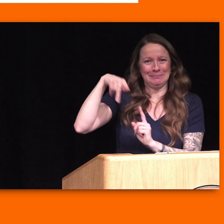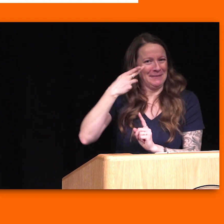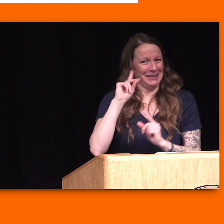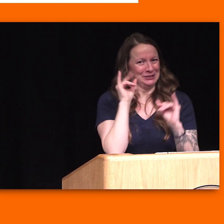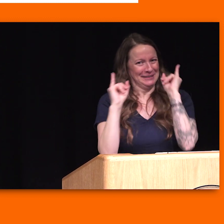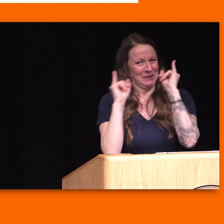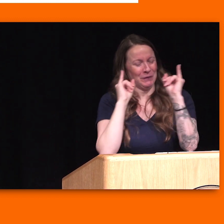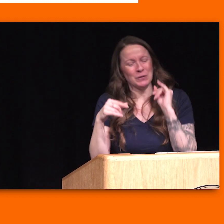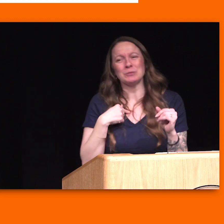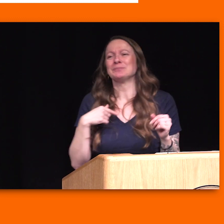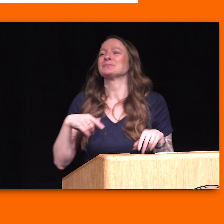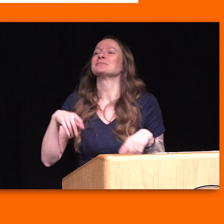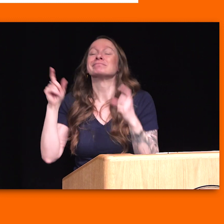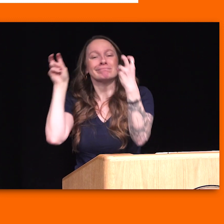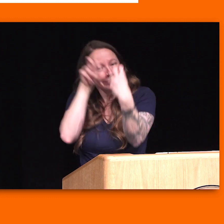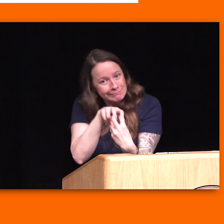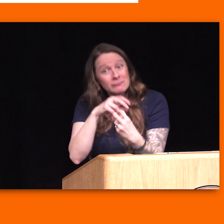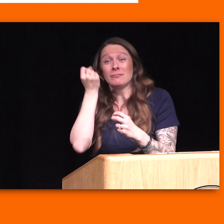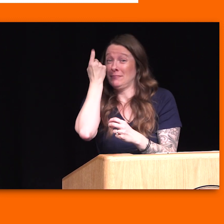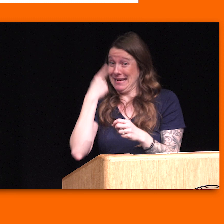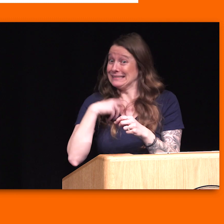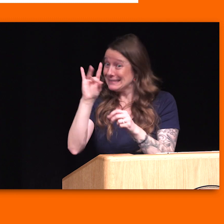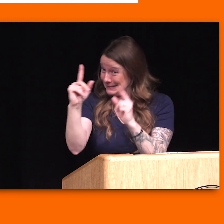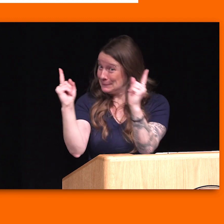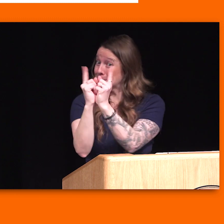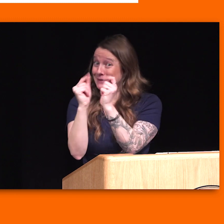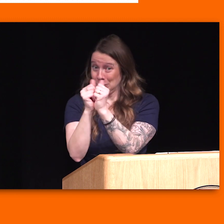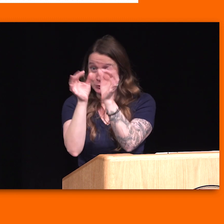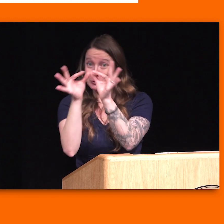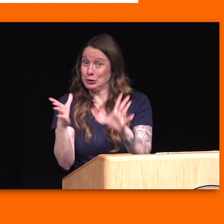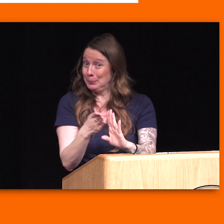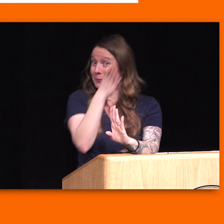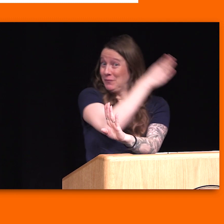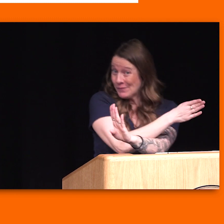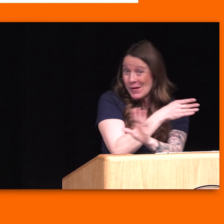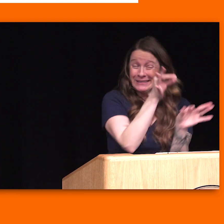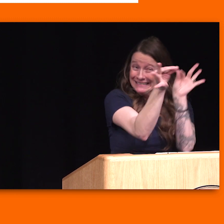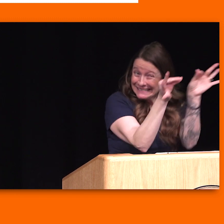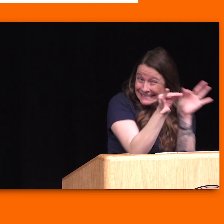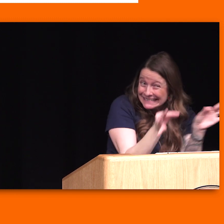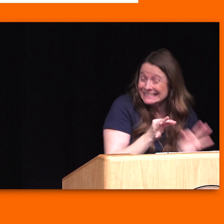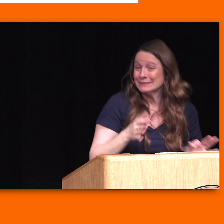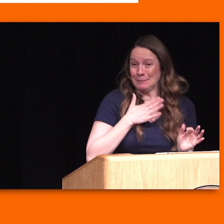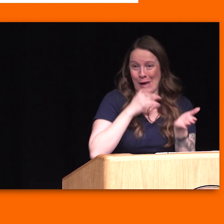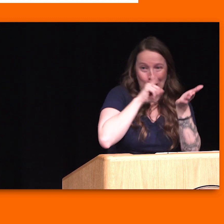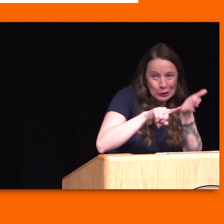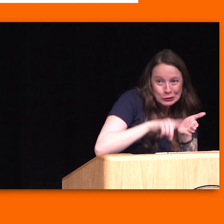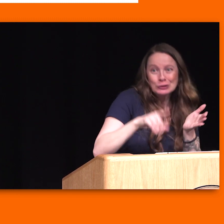I was extremely nervous. It was my very first PhD interview at all, and I did have a chance to meet with the interpreter beforehand.